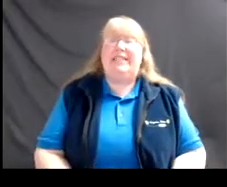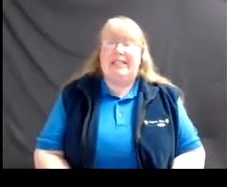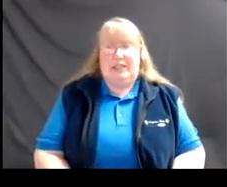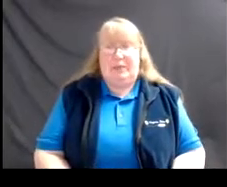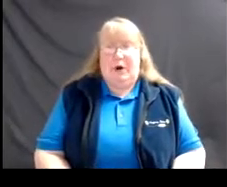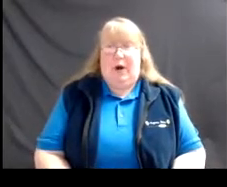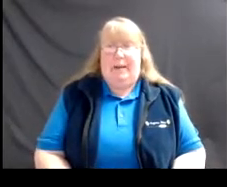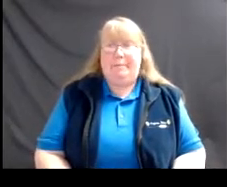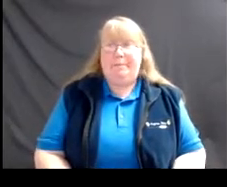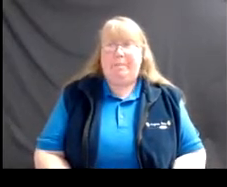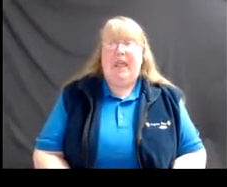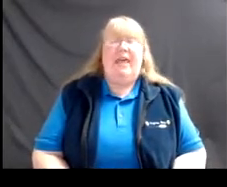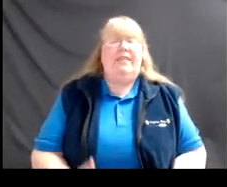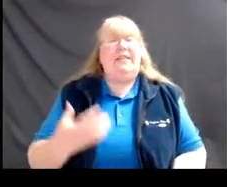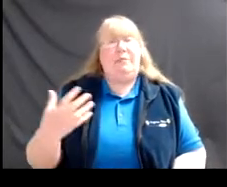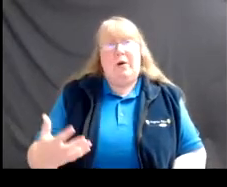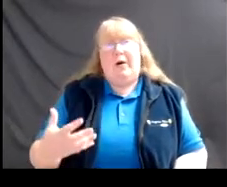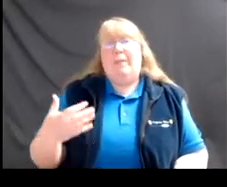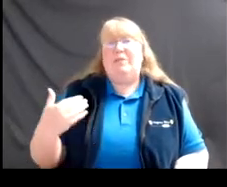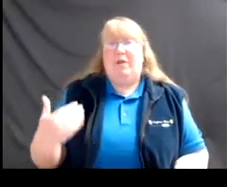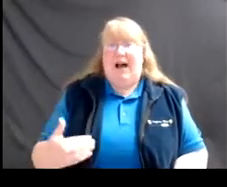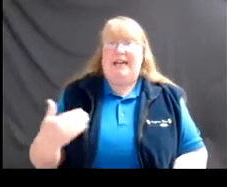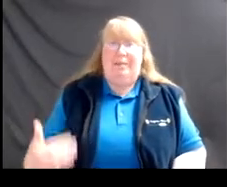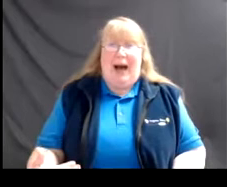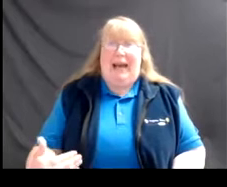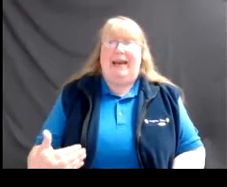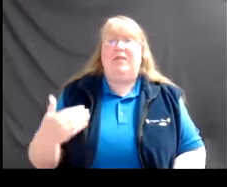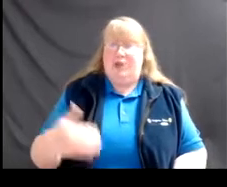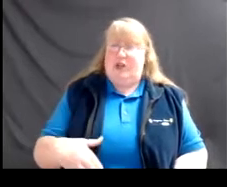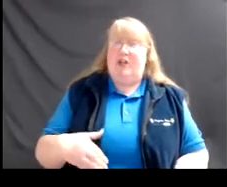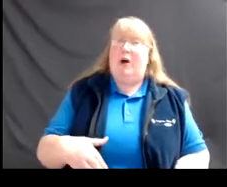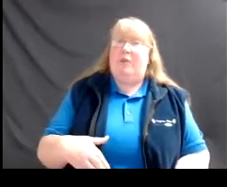Assistance Program. This program is provided by the Virginia Department